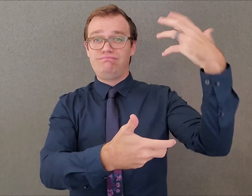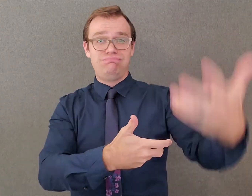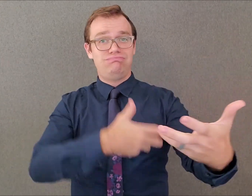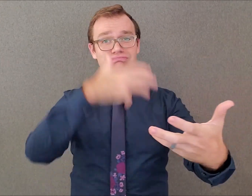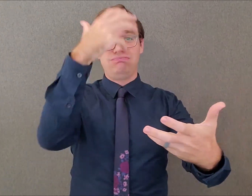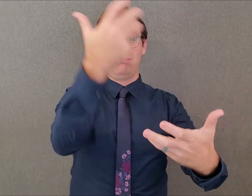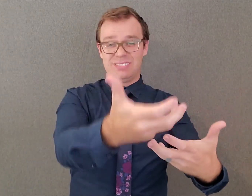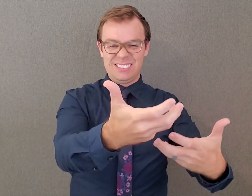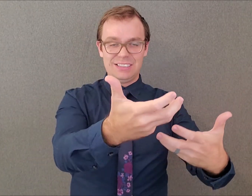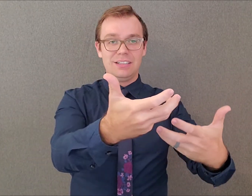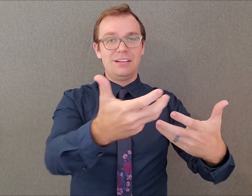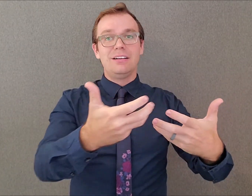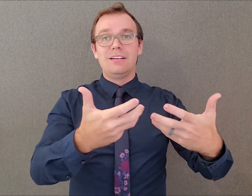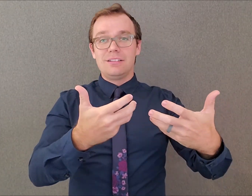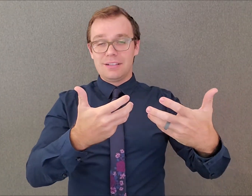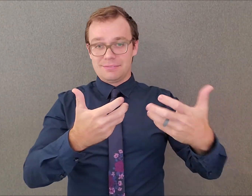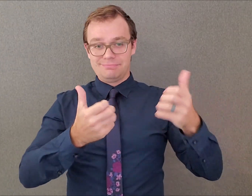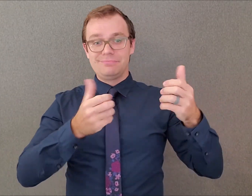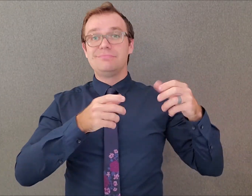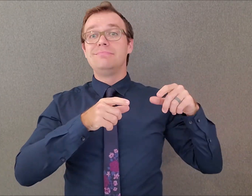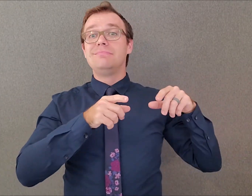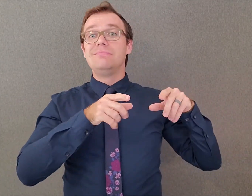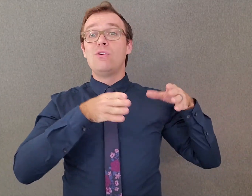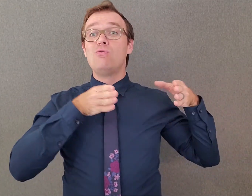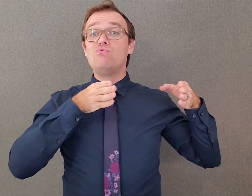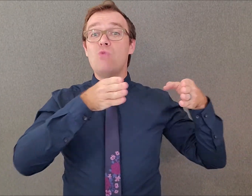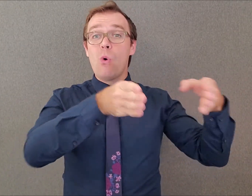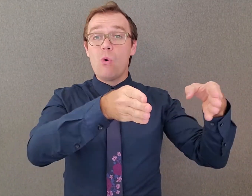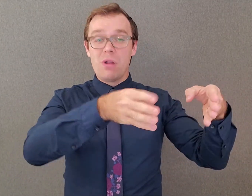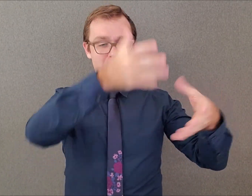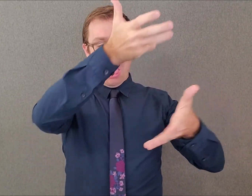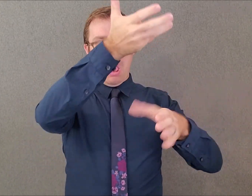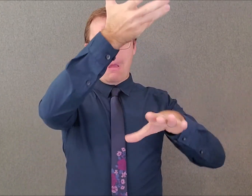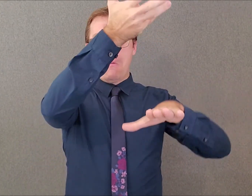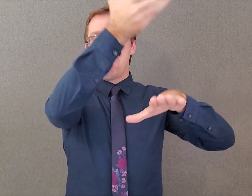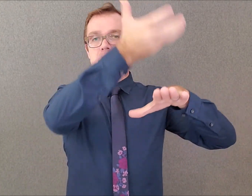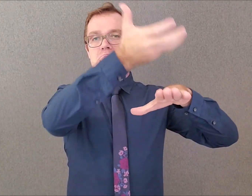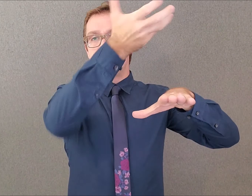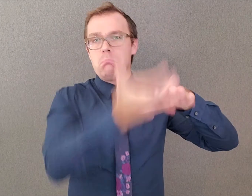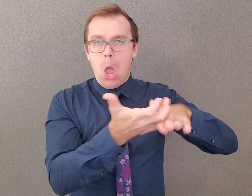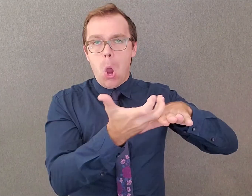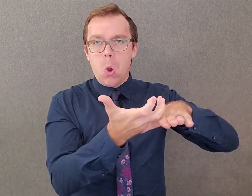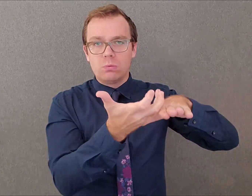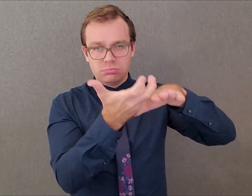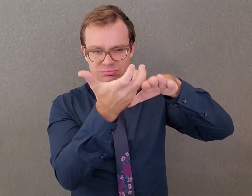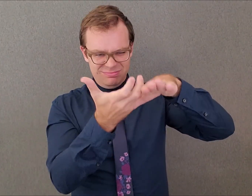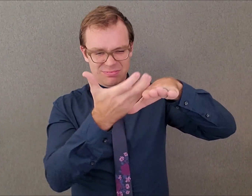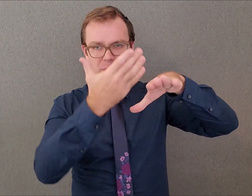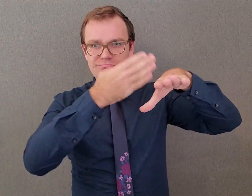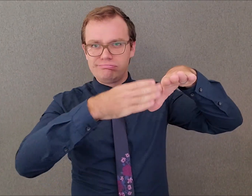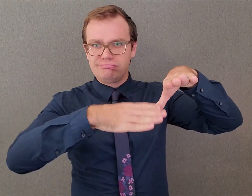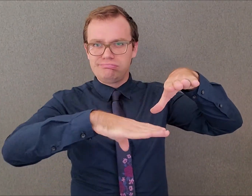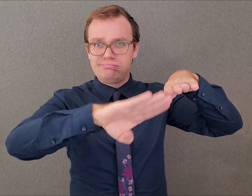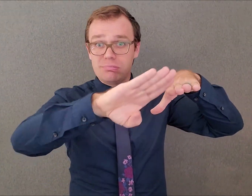As they fell, these heavy rocks punched several holes through the roadway, including one